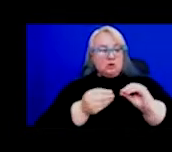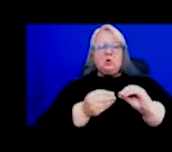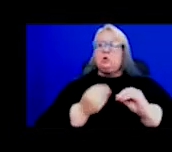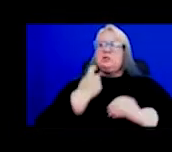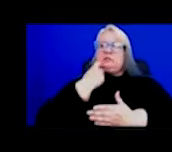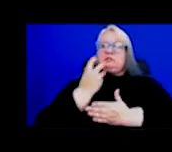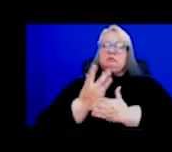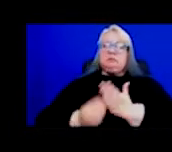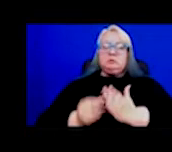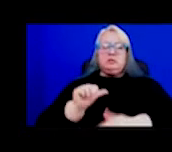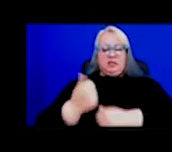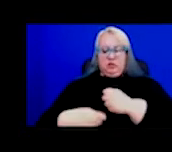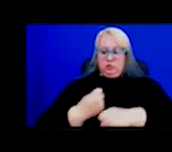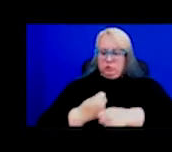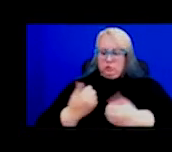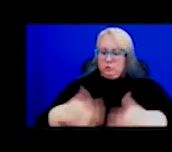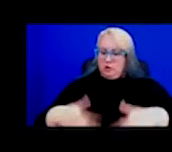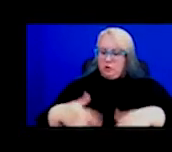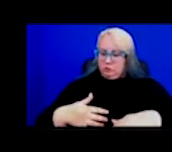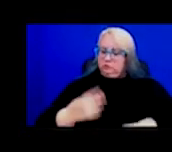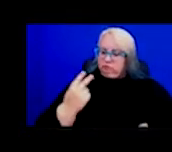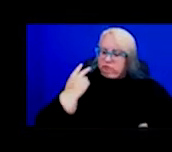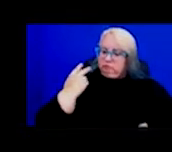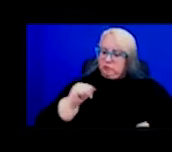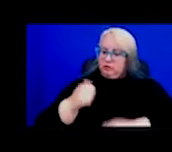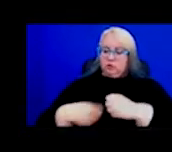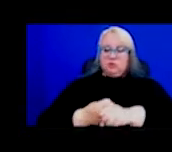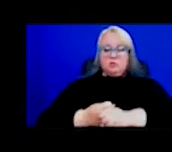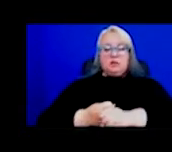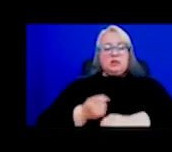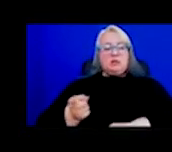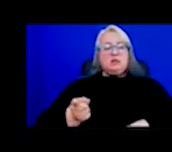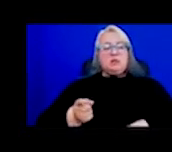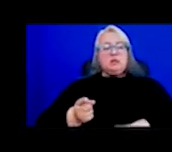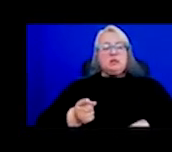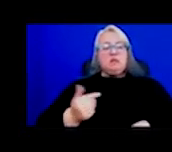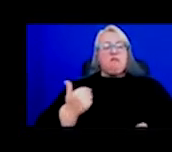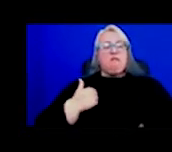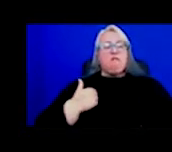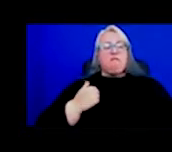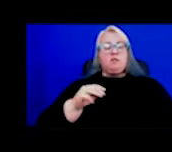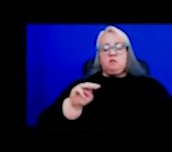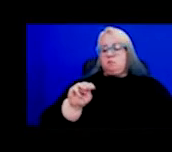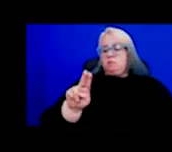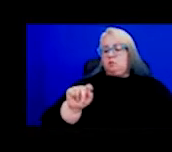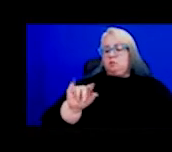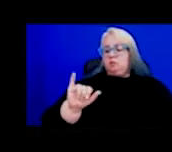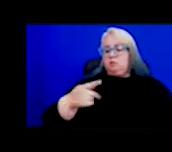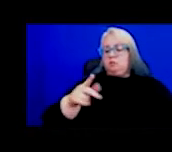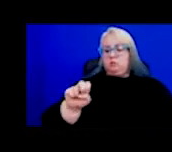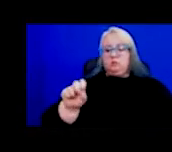sclerosis and really had a lot of challenges related to that and I remember as a very young